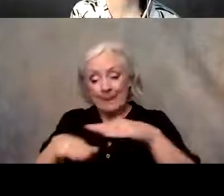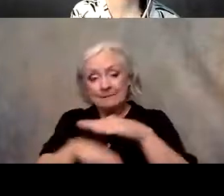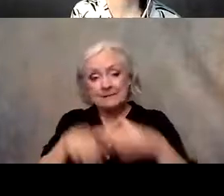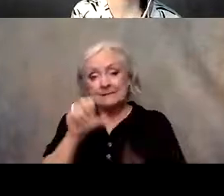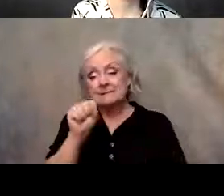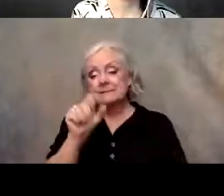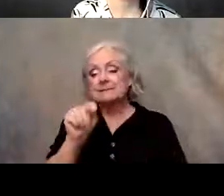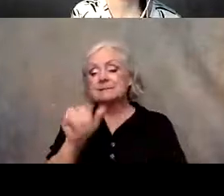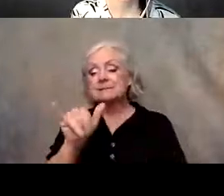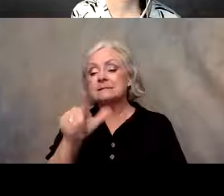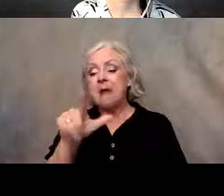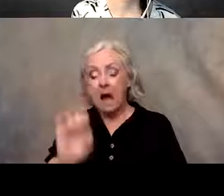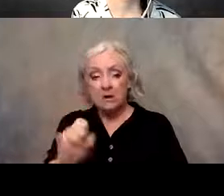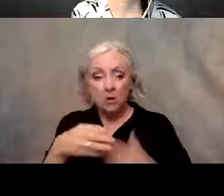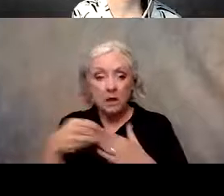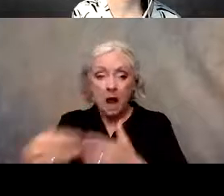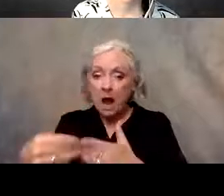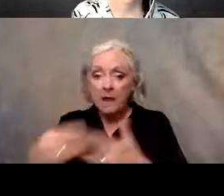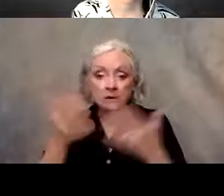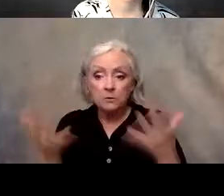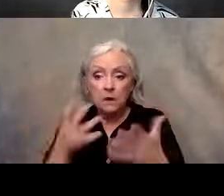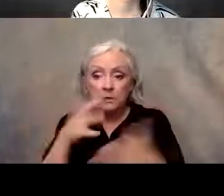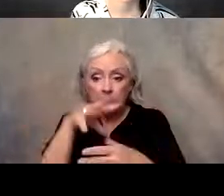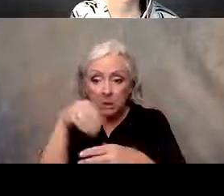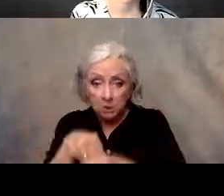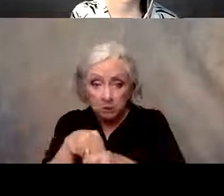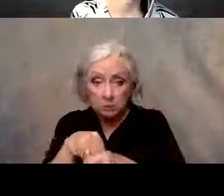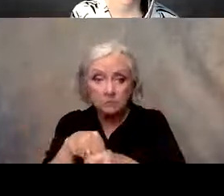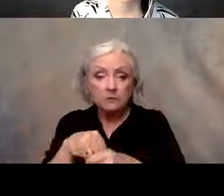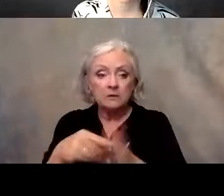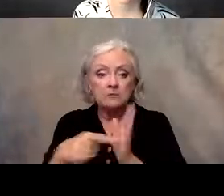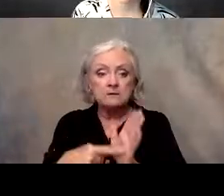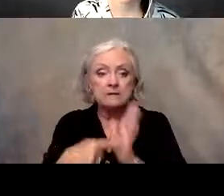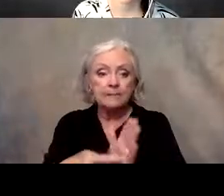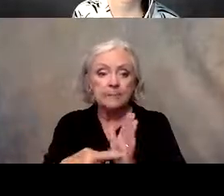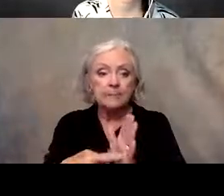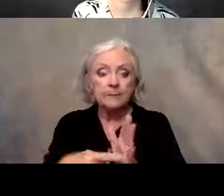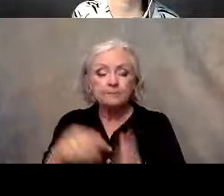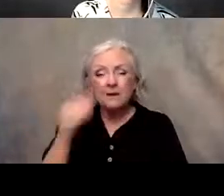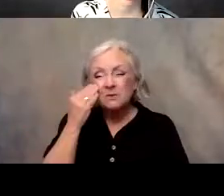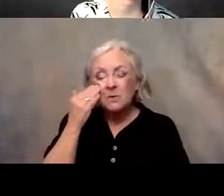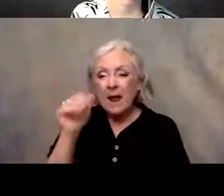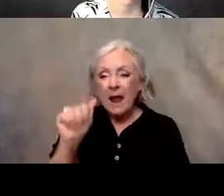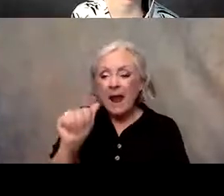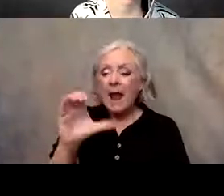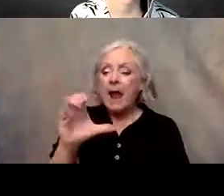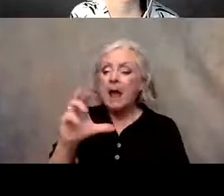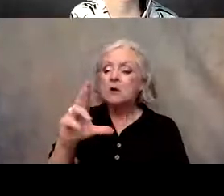So things to include in a glossary and a basic style guide would be, for example, acronyms or initialisms that are being used.